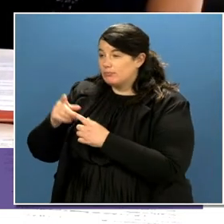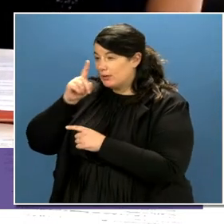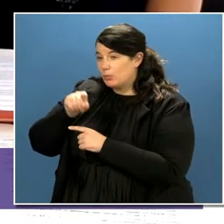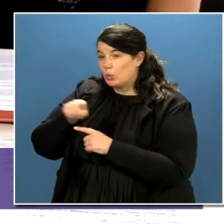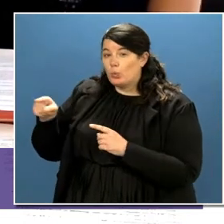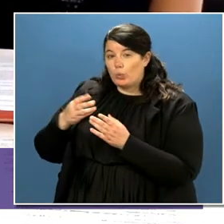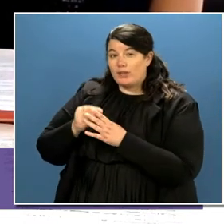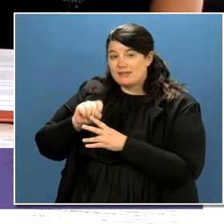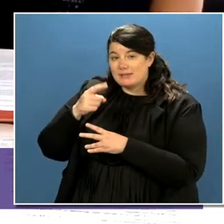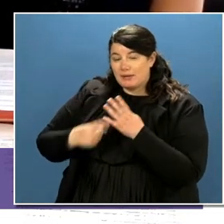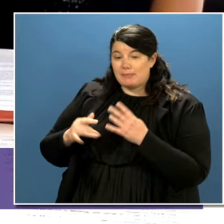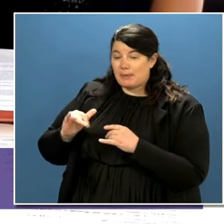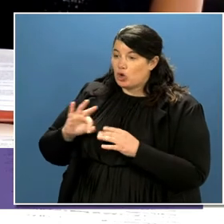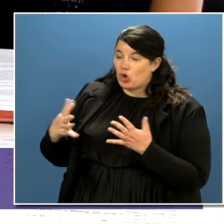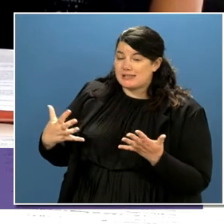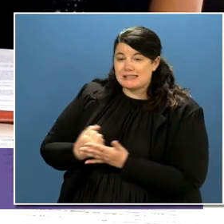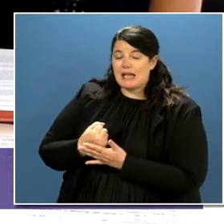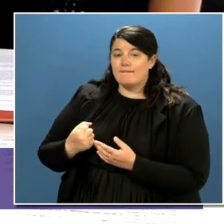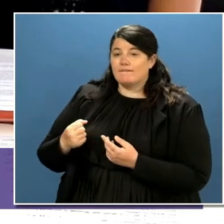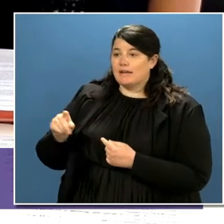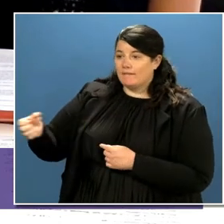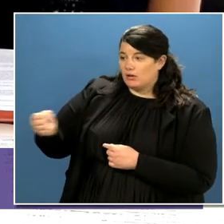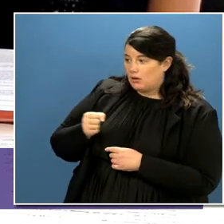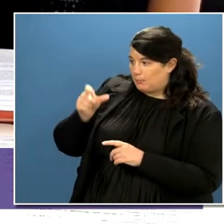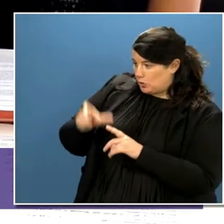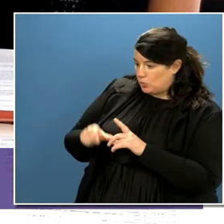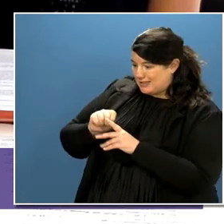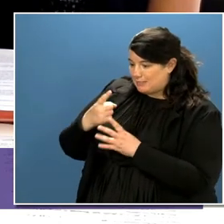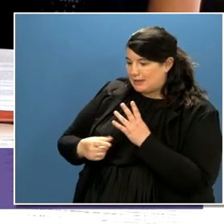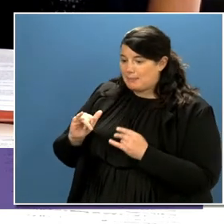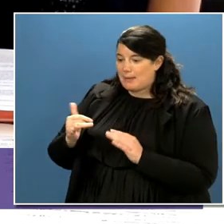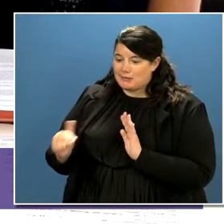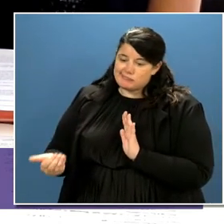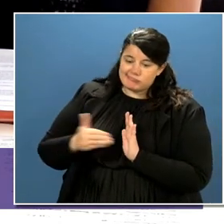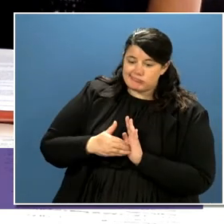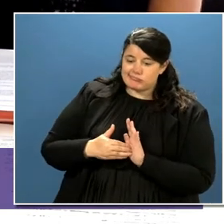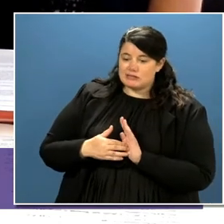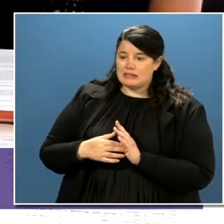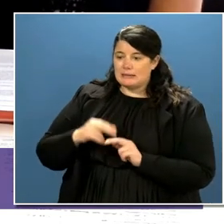potentially be unsafe, it might cost additional infrastructure to put in